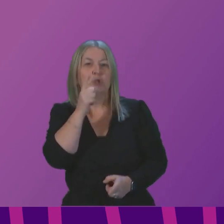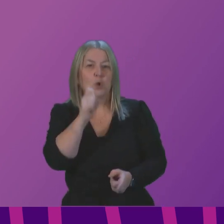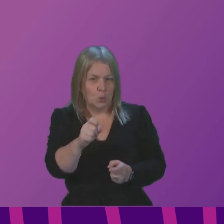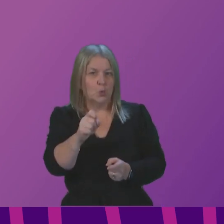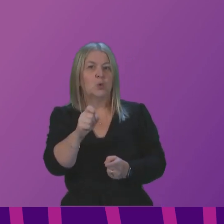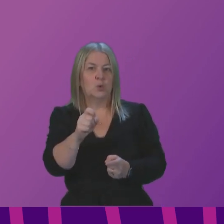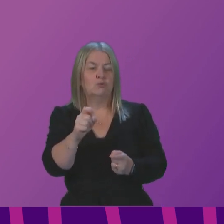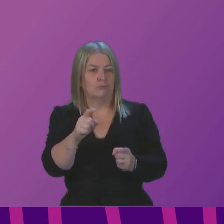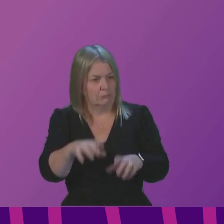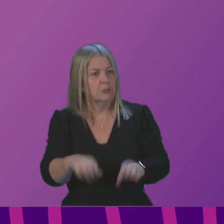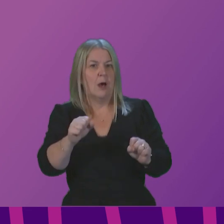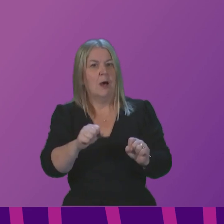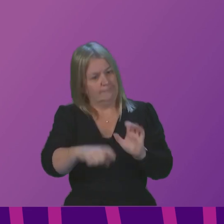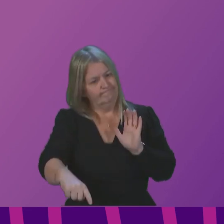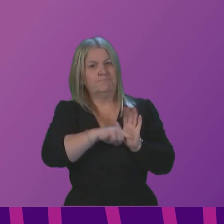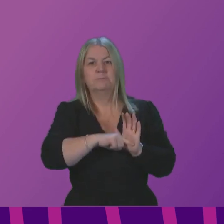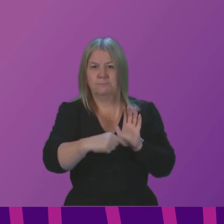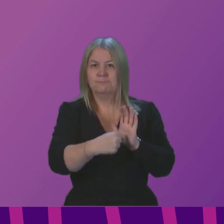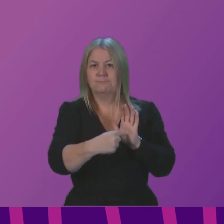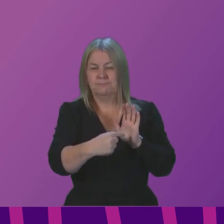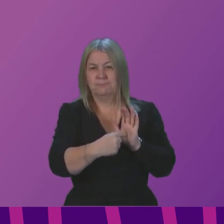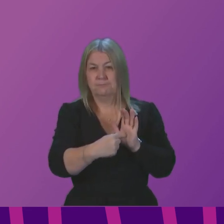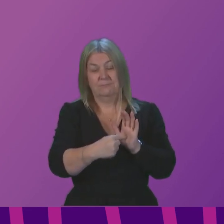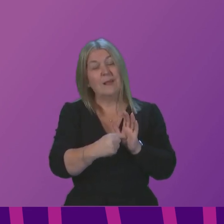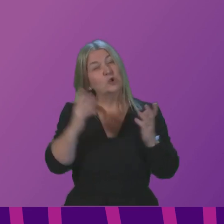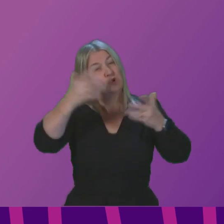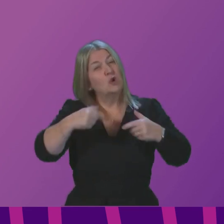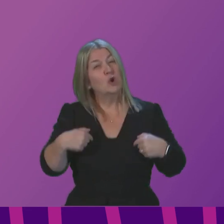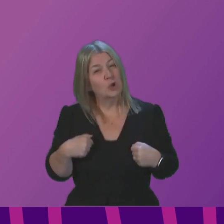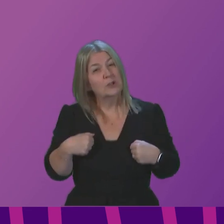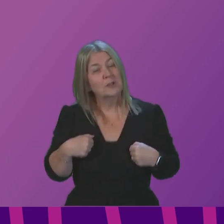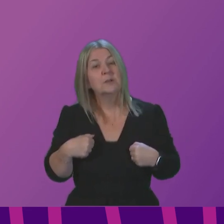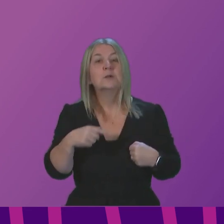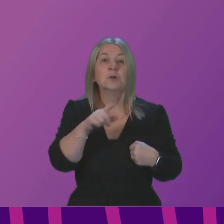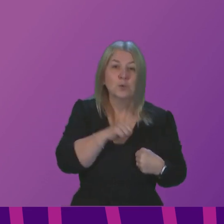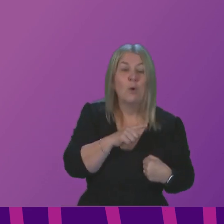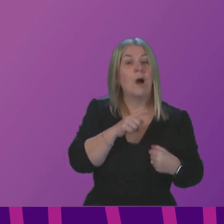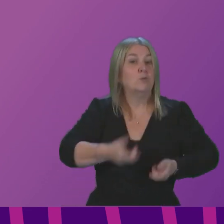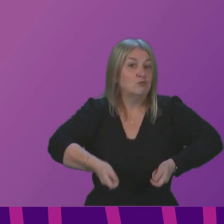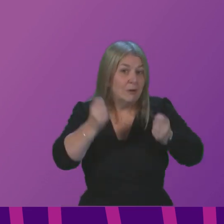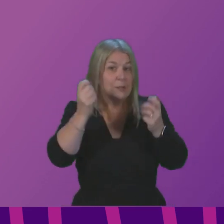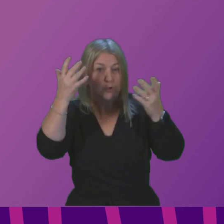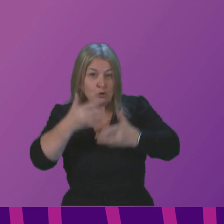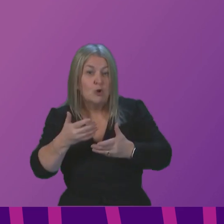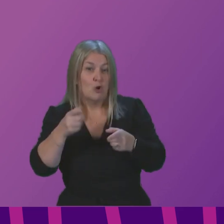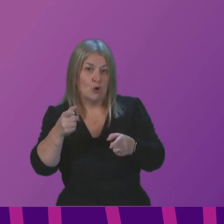a source of great concern for us and one of the many reasons why we raised such profound concerns while that act was going through the Westminster Parliament.